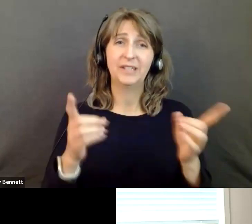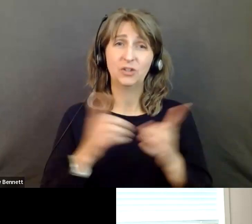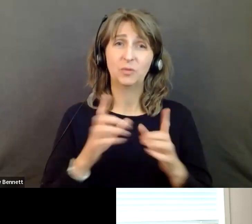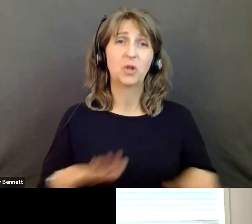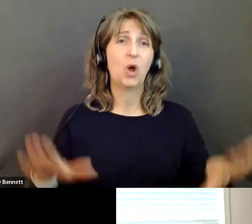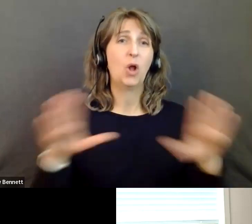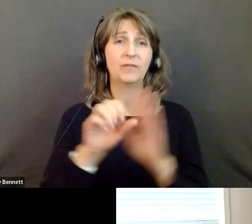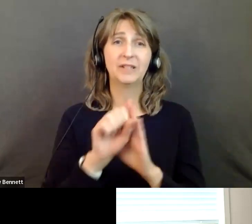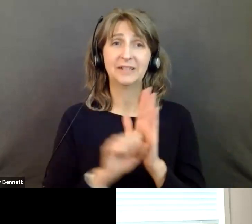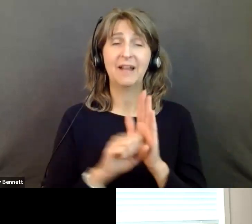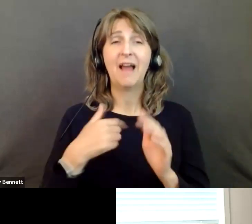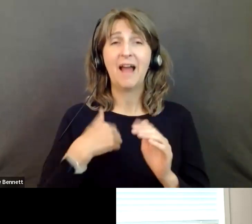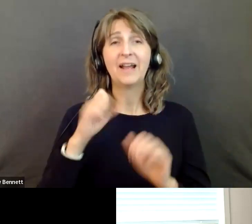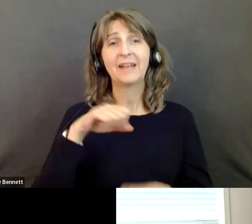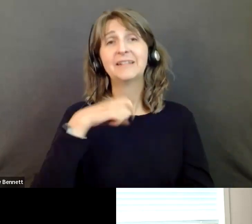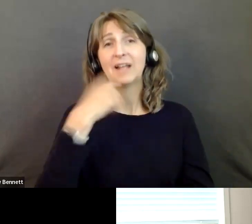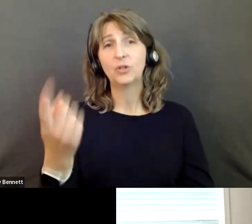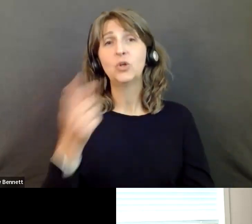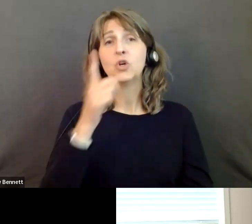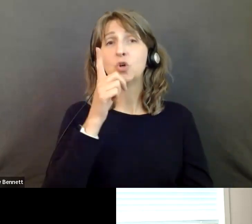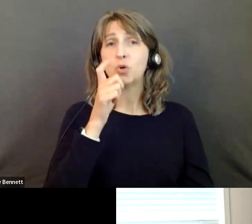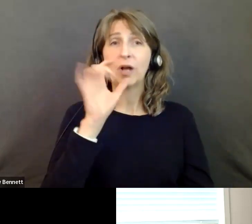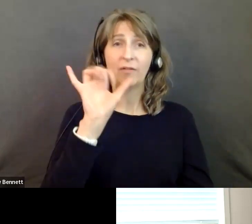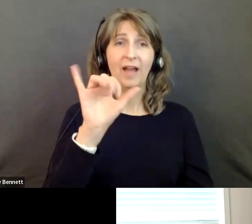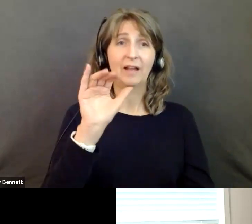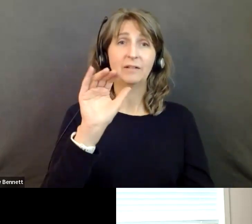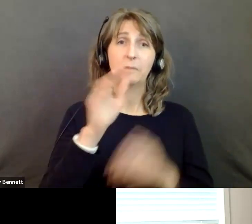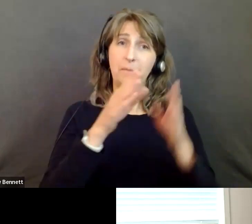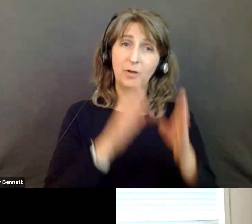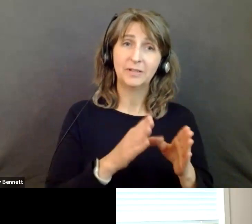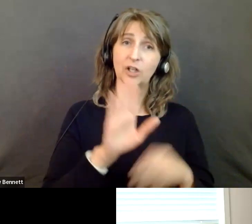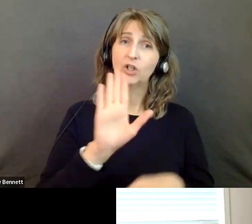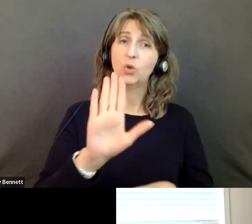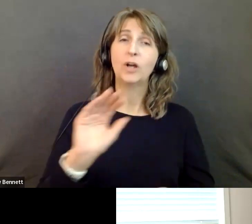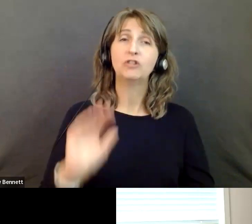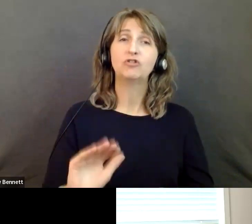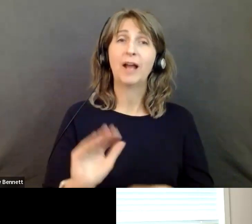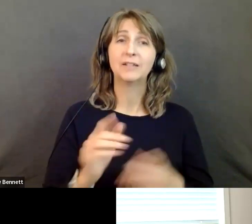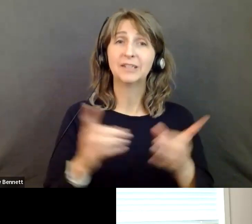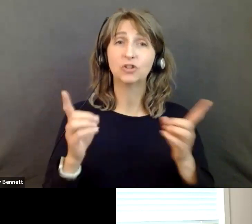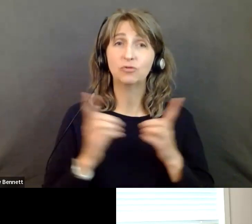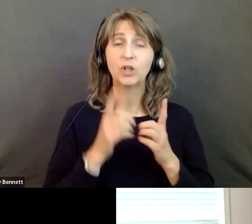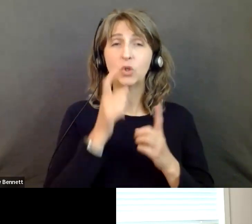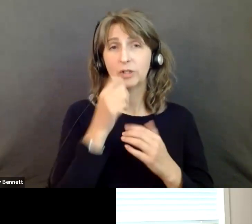Who that person is in your child's district that you would talk to directly. To get the answers.